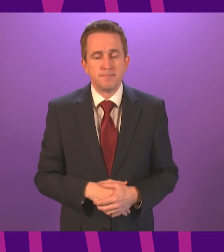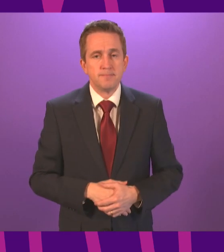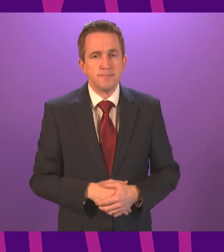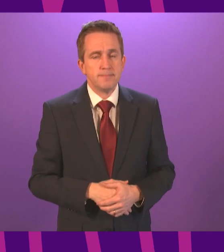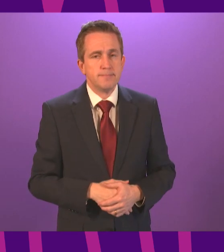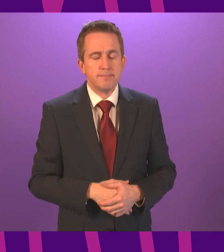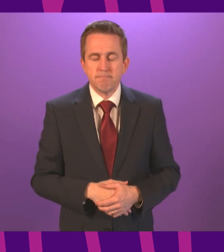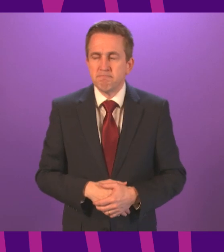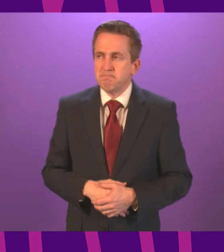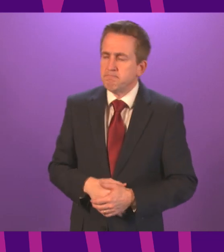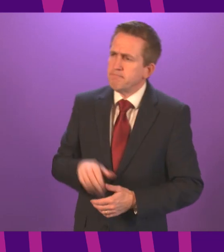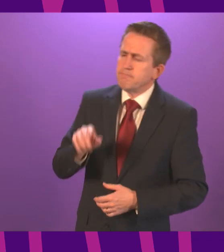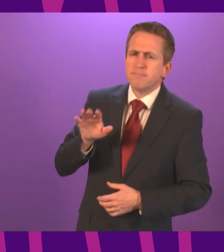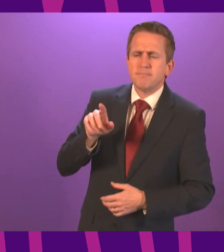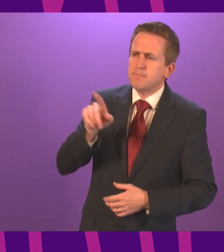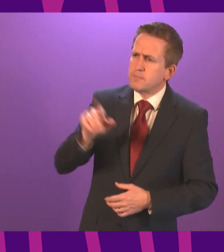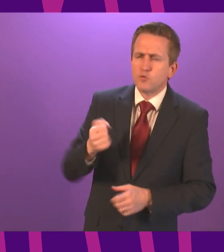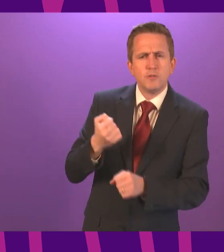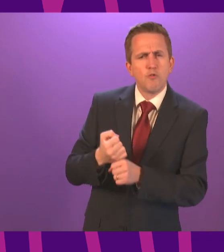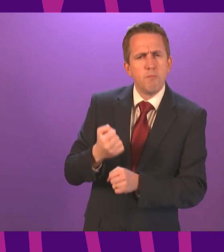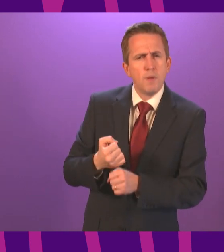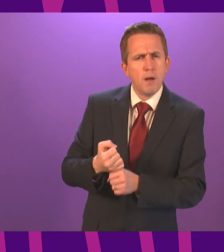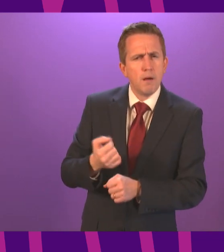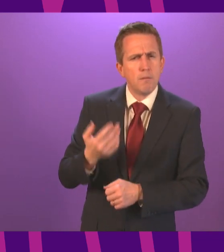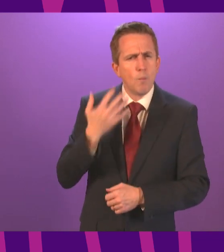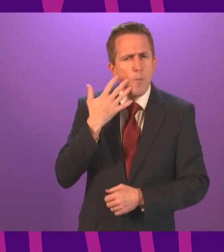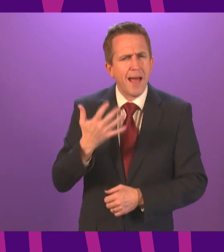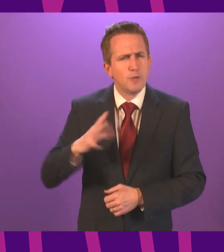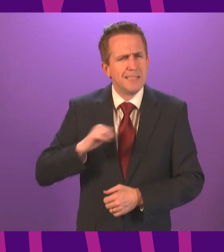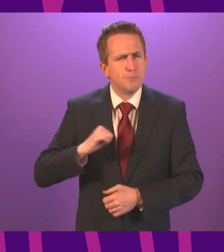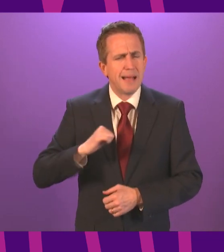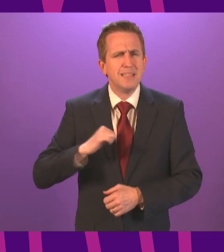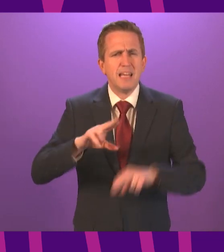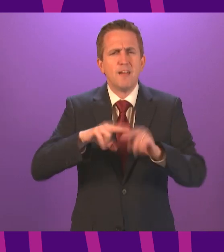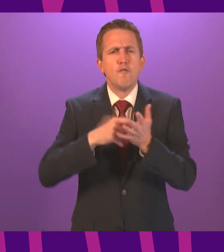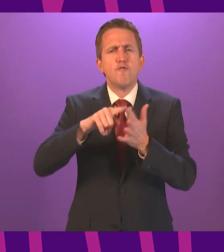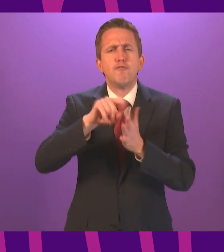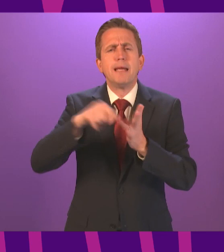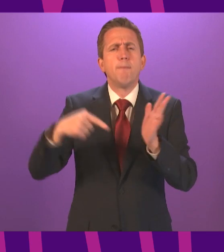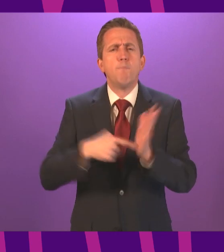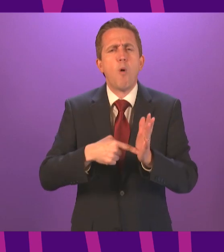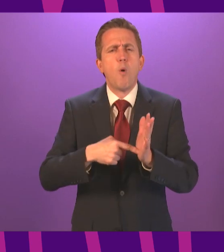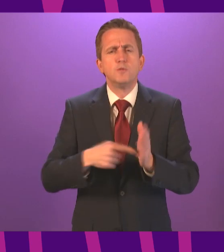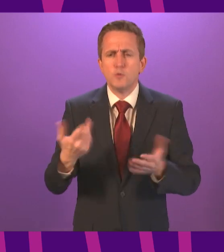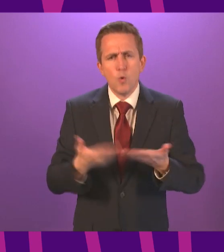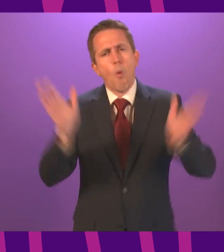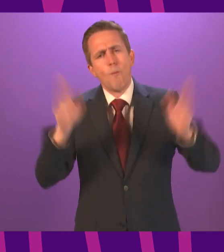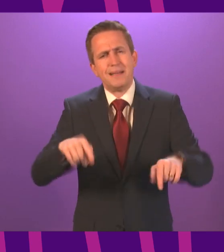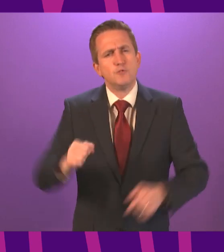Government expects a free port to open in Scotland. (S5F-04573) The First Minister (Nicola Sturgeon): The first thing to be clear about is that